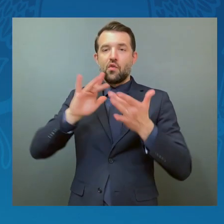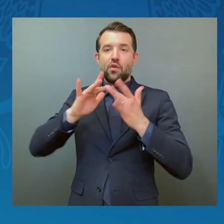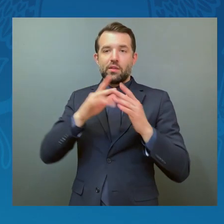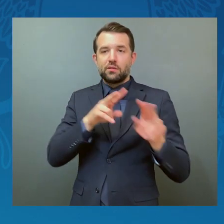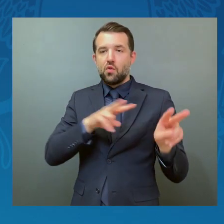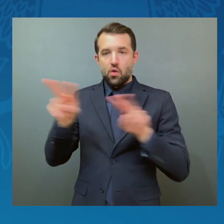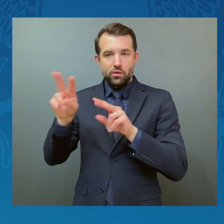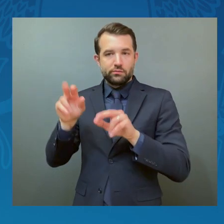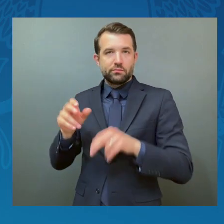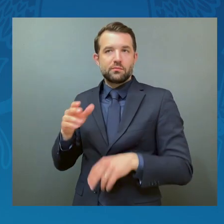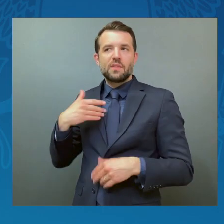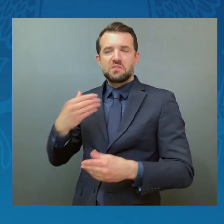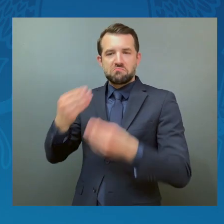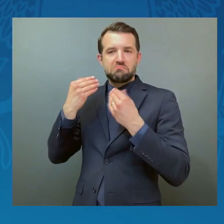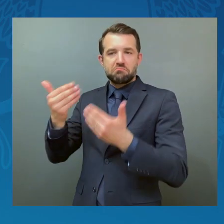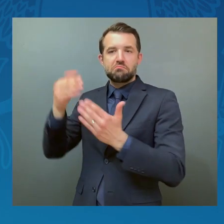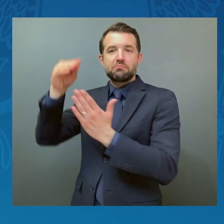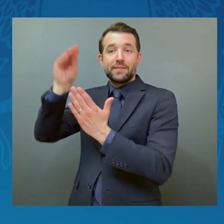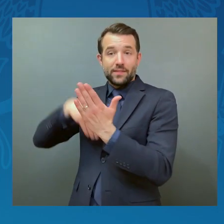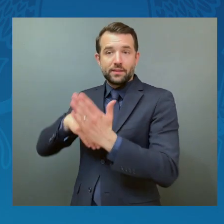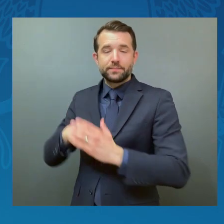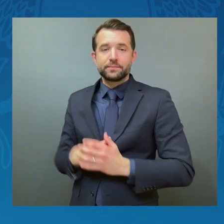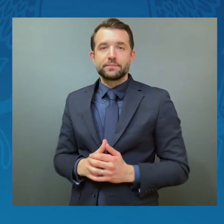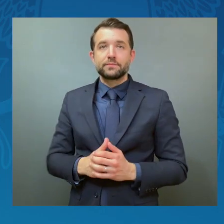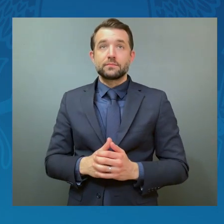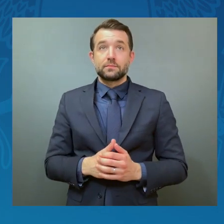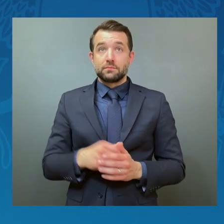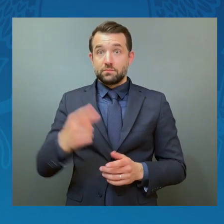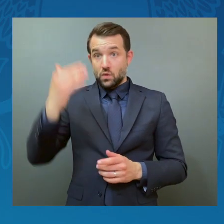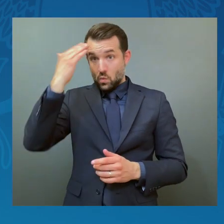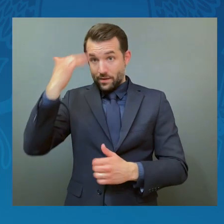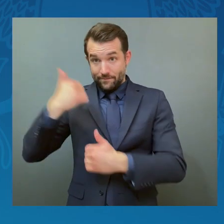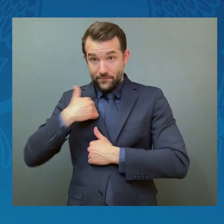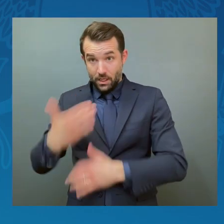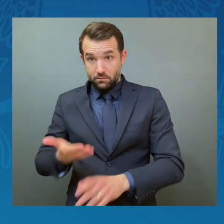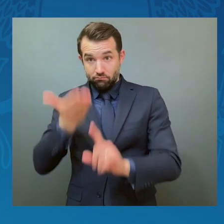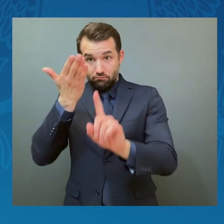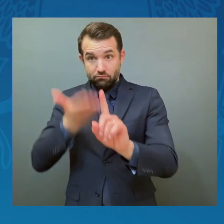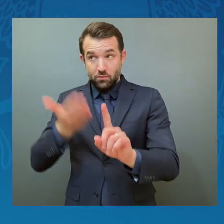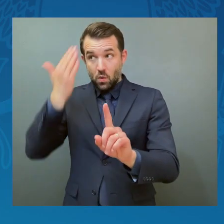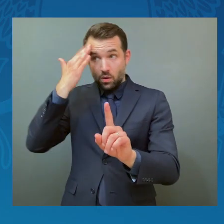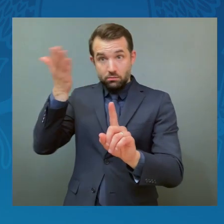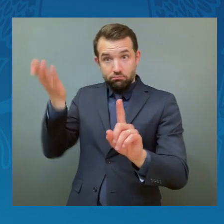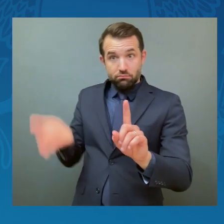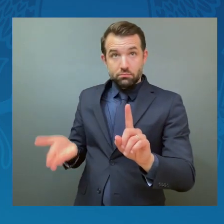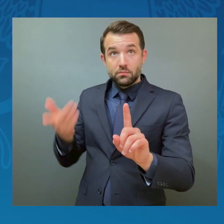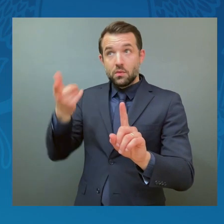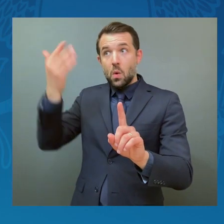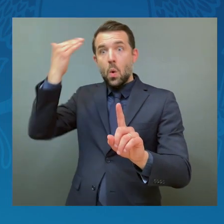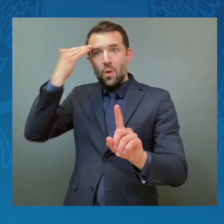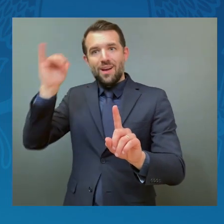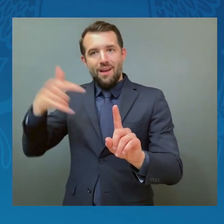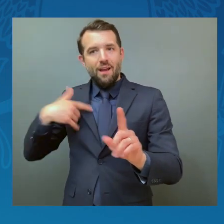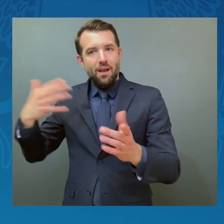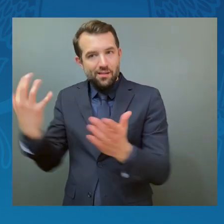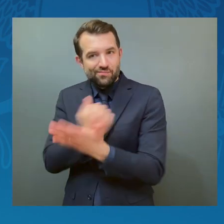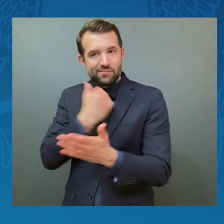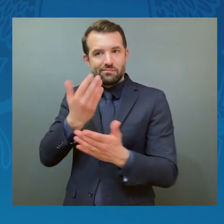And if you know a veteran, please make sure that they are aware of this opportunity. We should be clear.